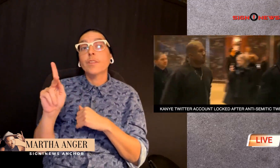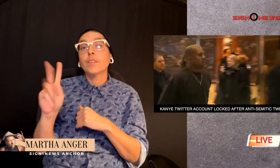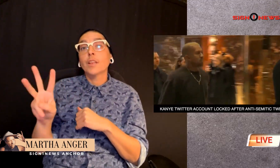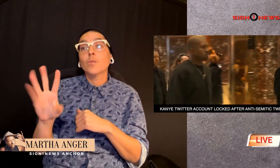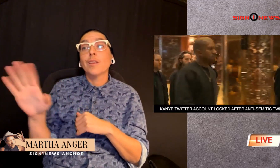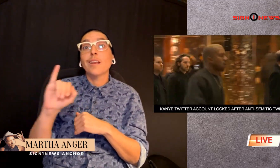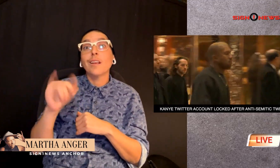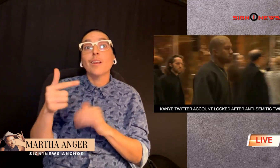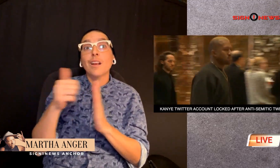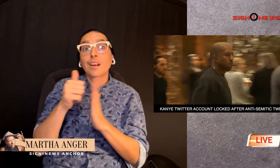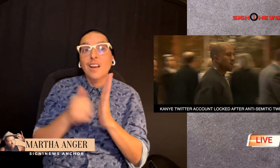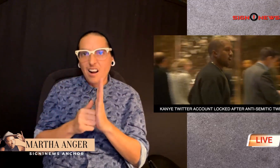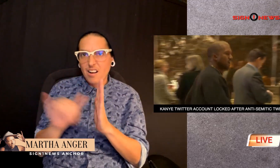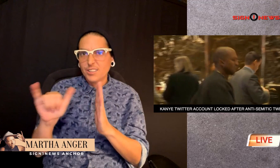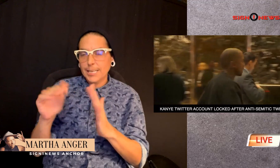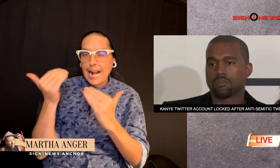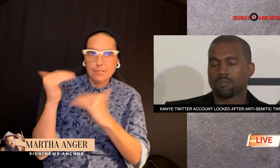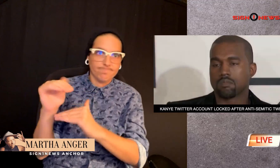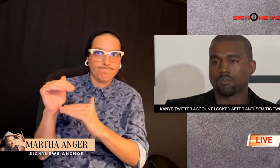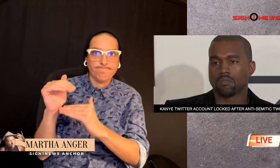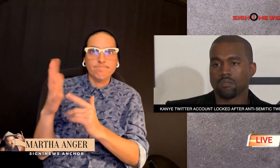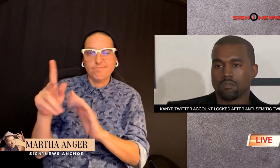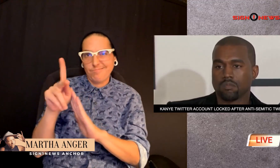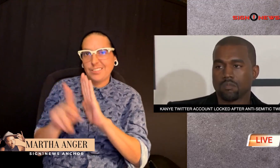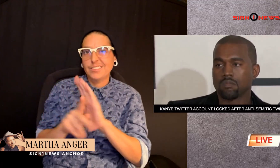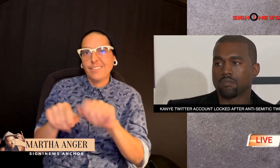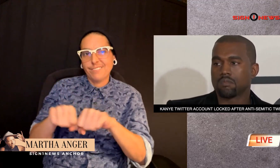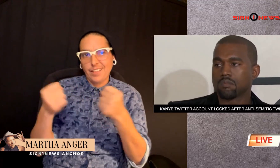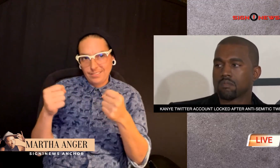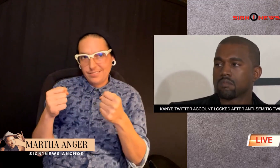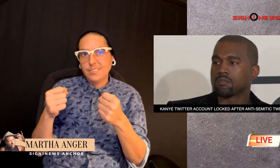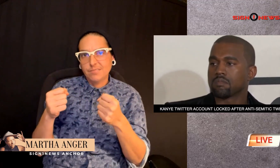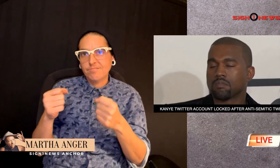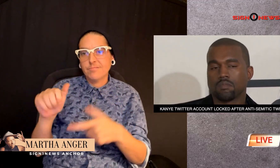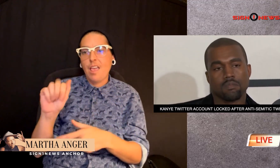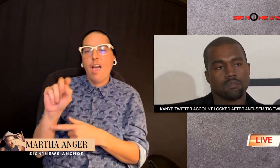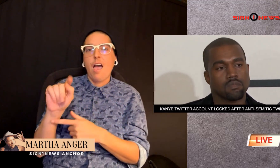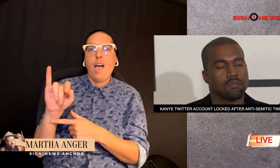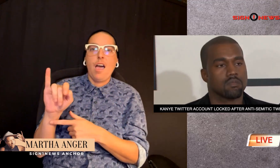on Friday, which is Instagram account was also restricted for policy violations.